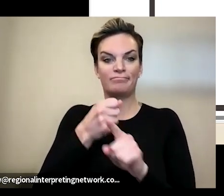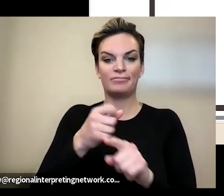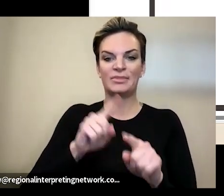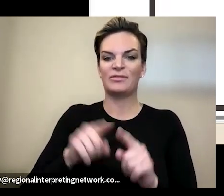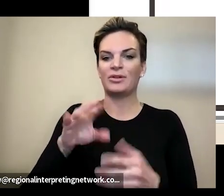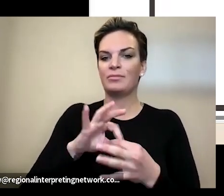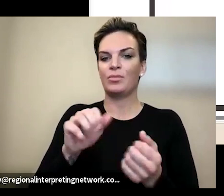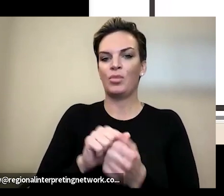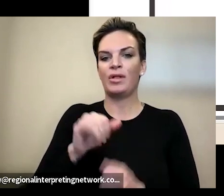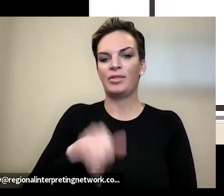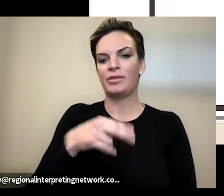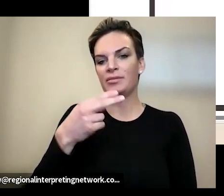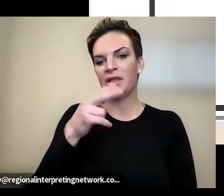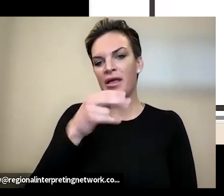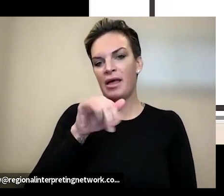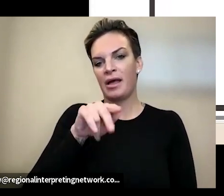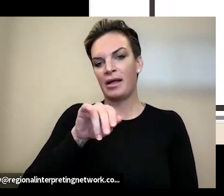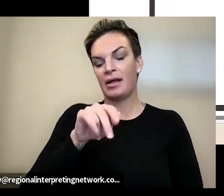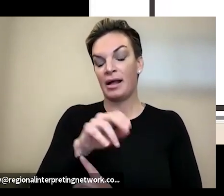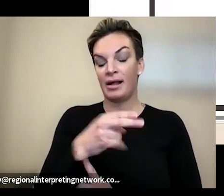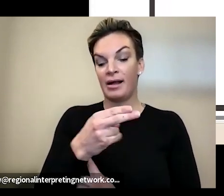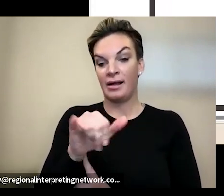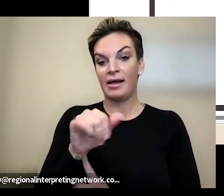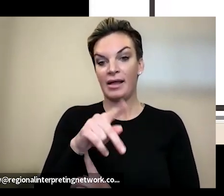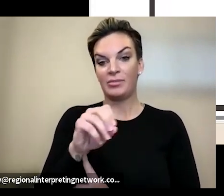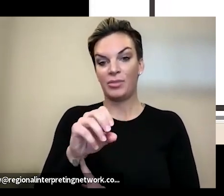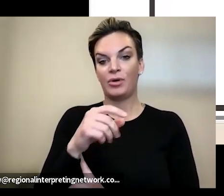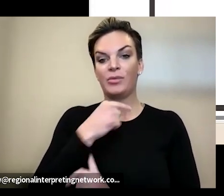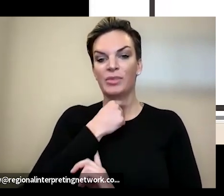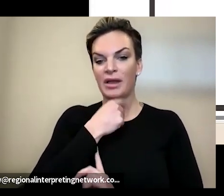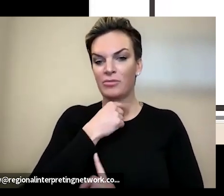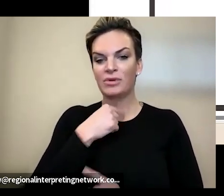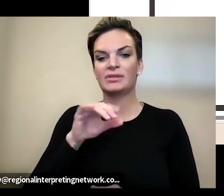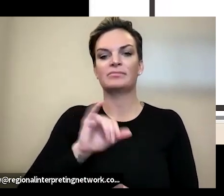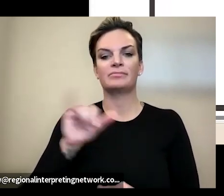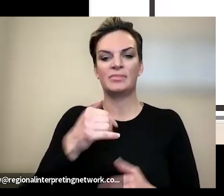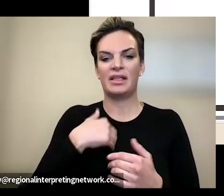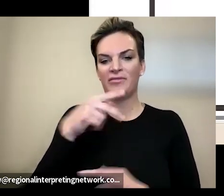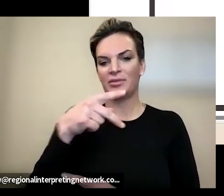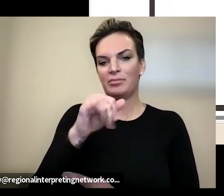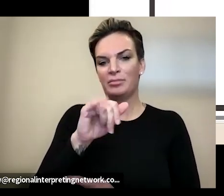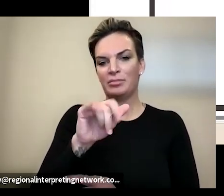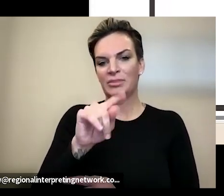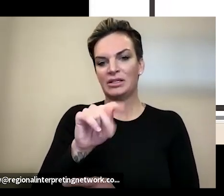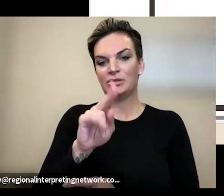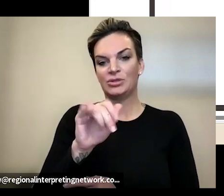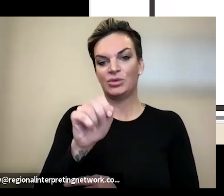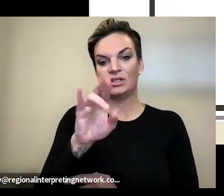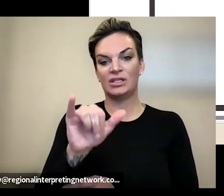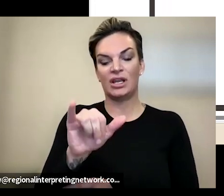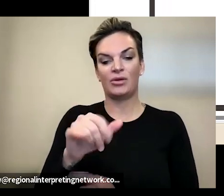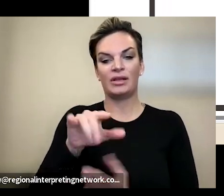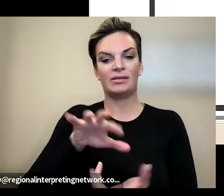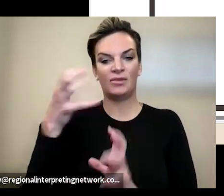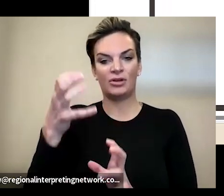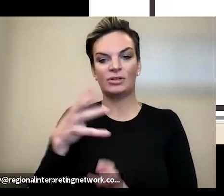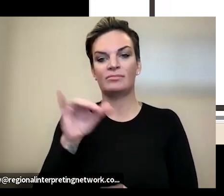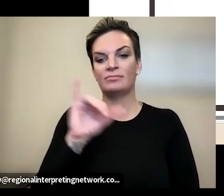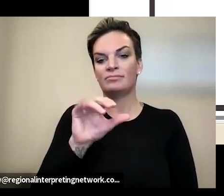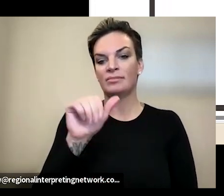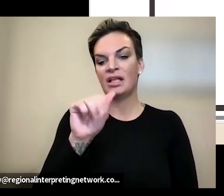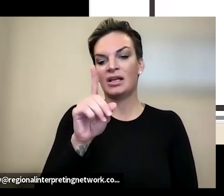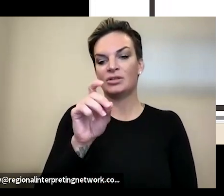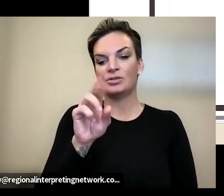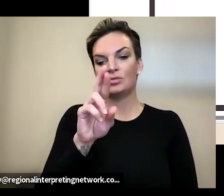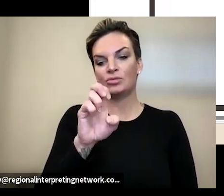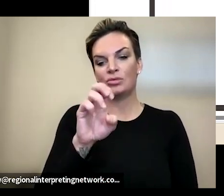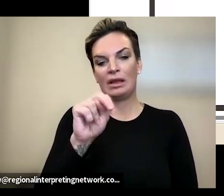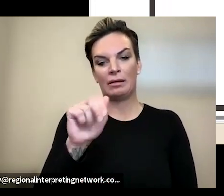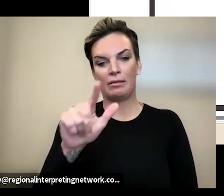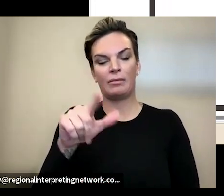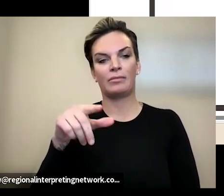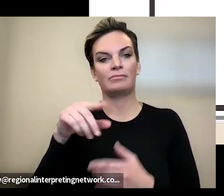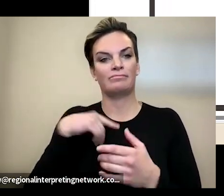of the adrenal glands. A very common issue for people post-brain injury is sleep insomnia and I